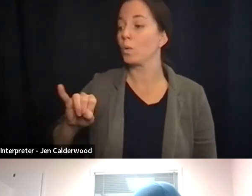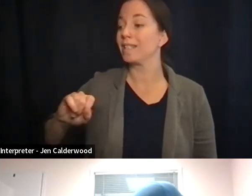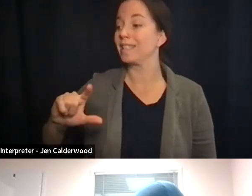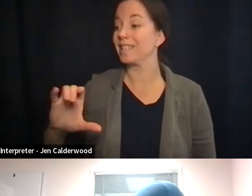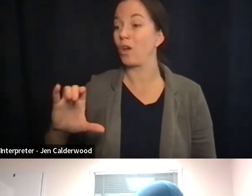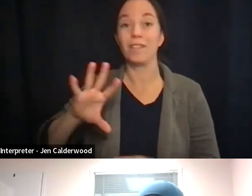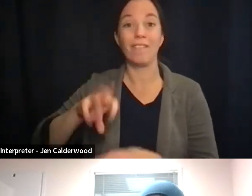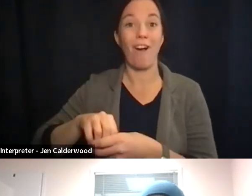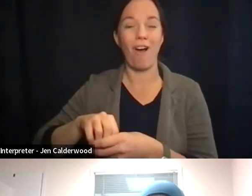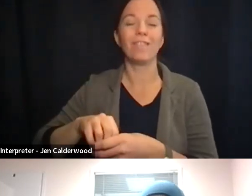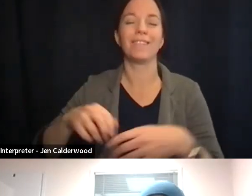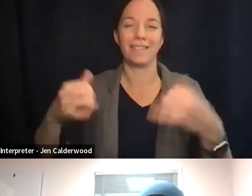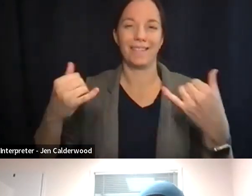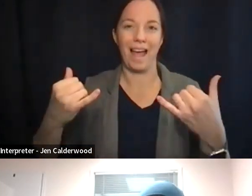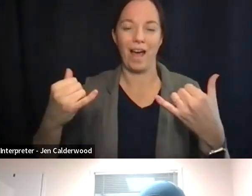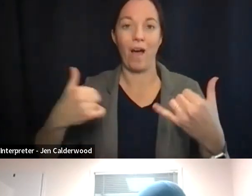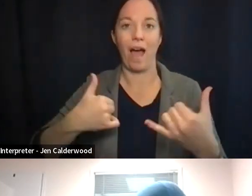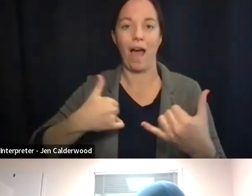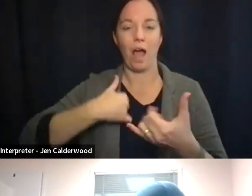So this is Kathy. And so this is Kathy, and this is where silks come into play.